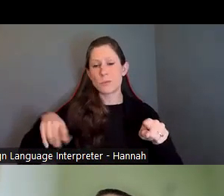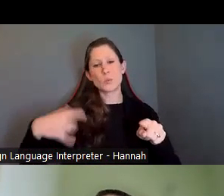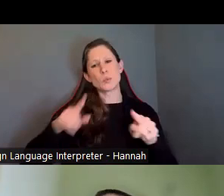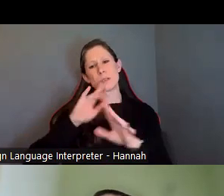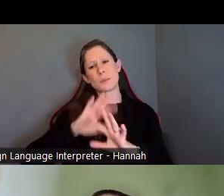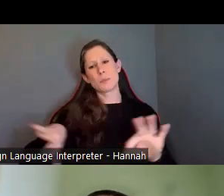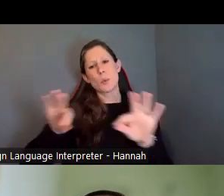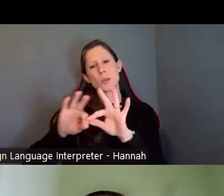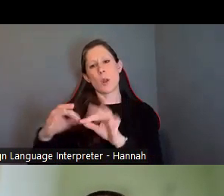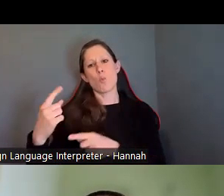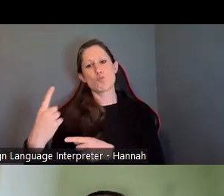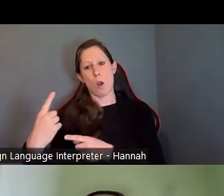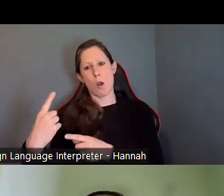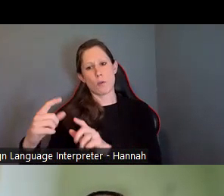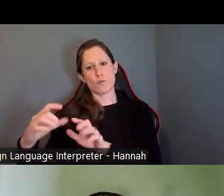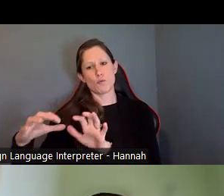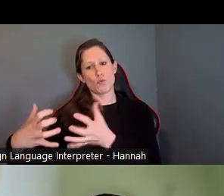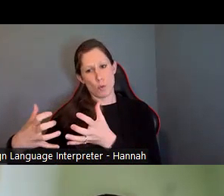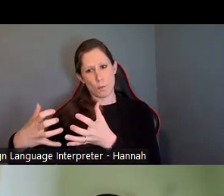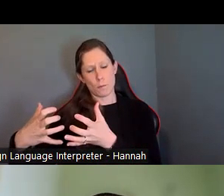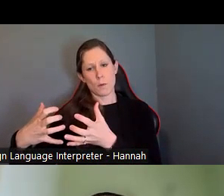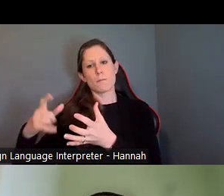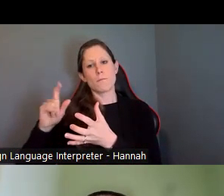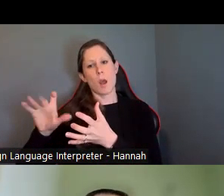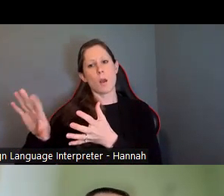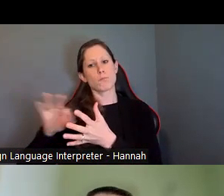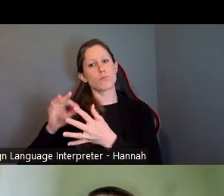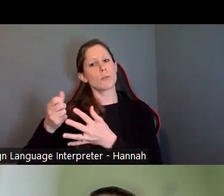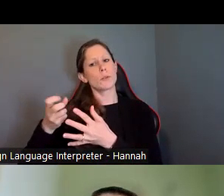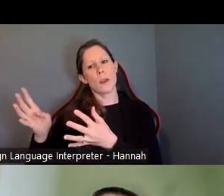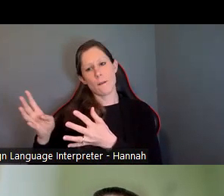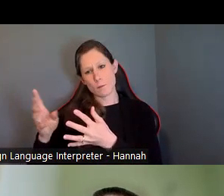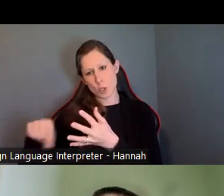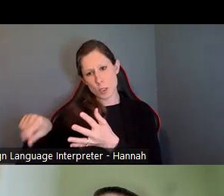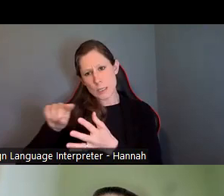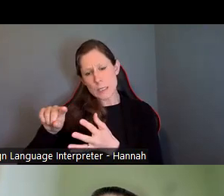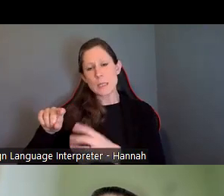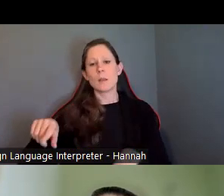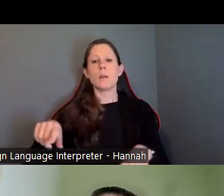single minority as it is to have multiple minorities represented in the space.